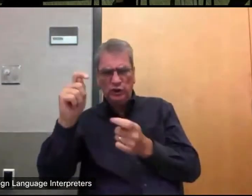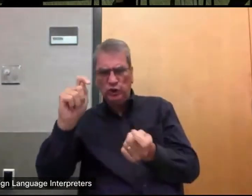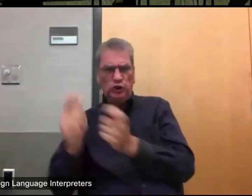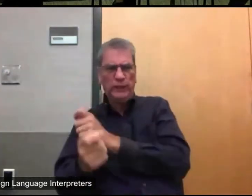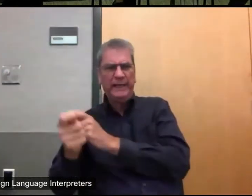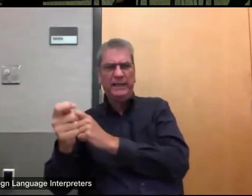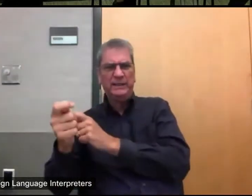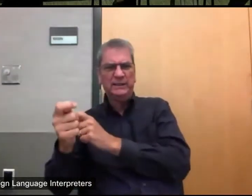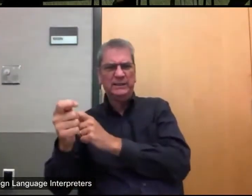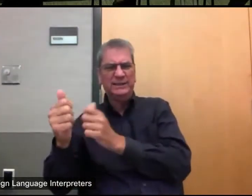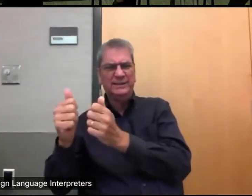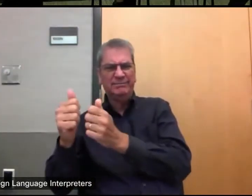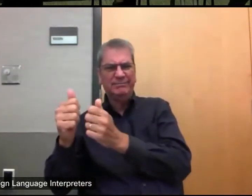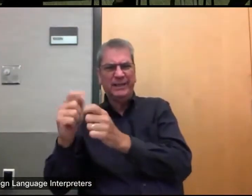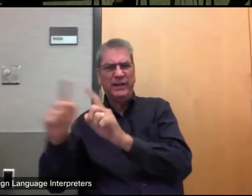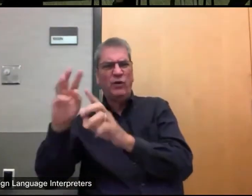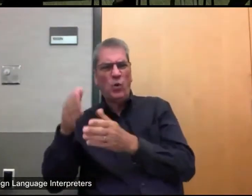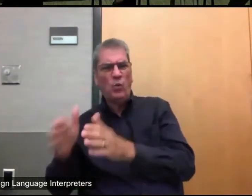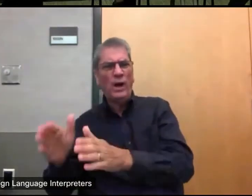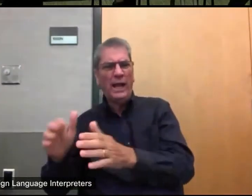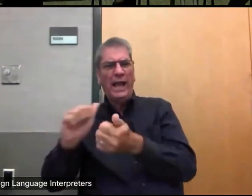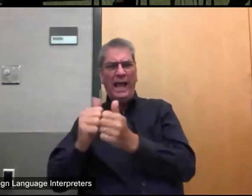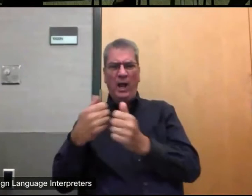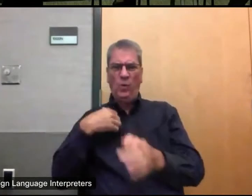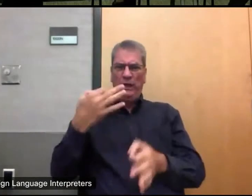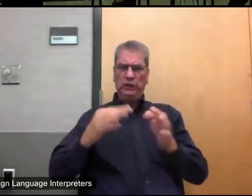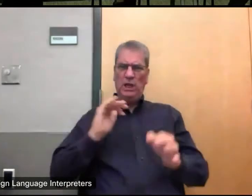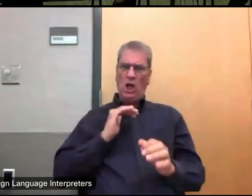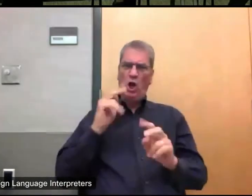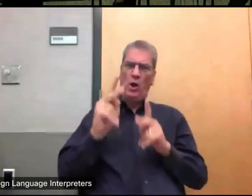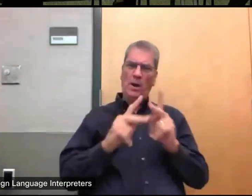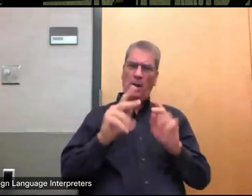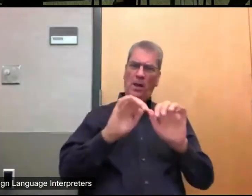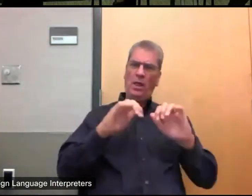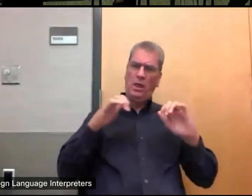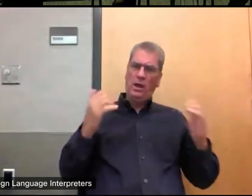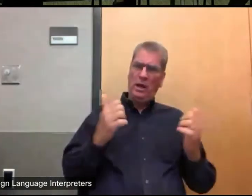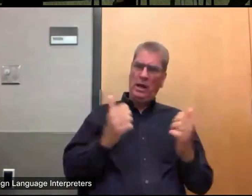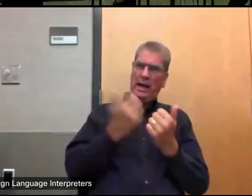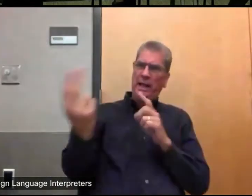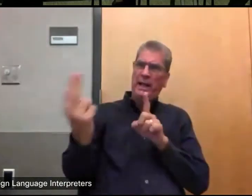our audience about what they can use and then provide it for them locally or statewide.